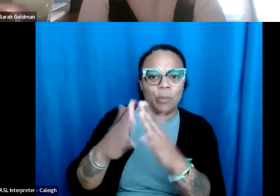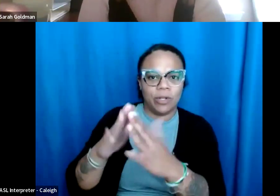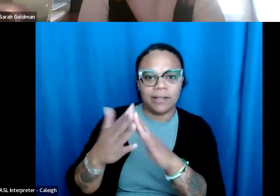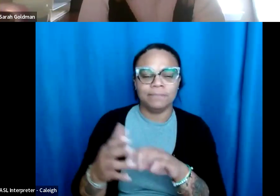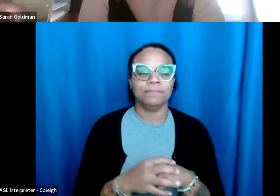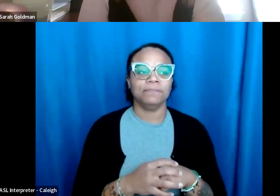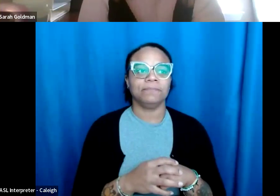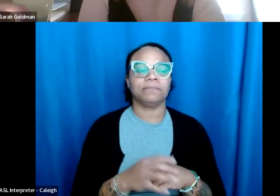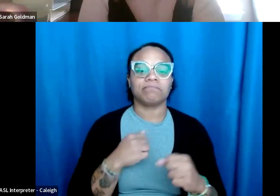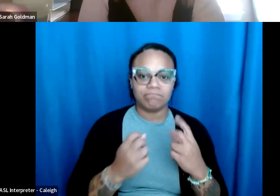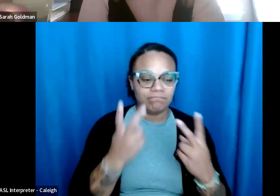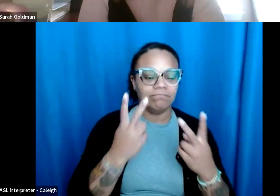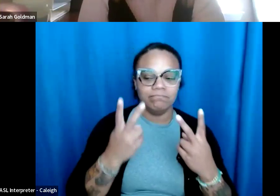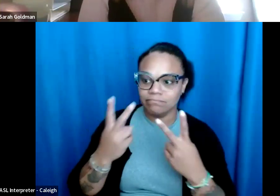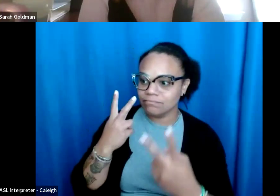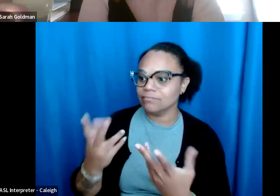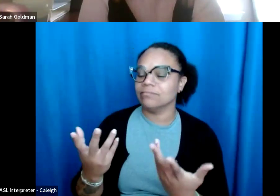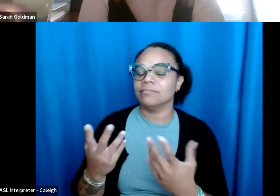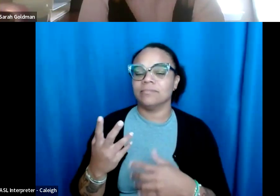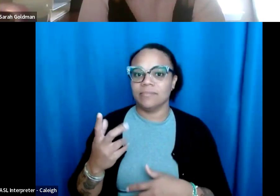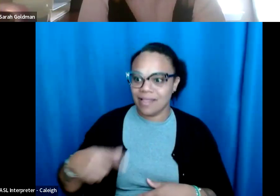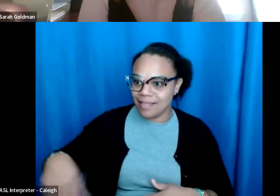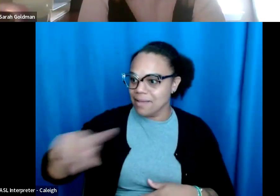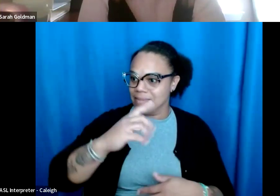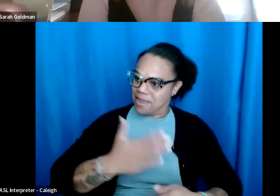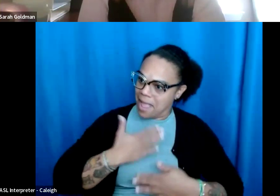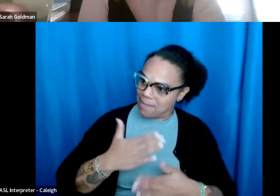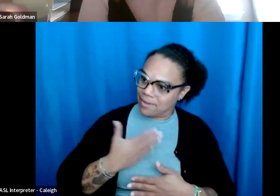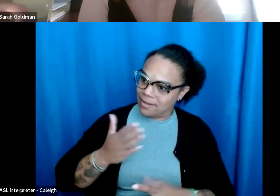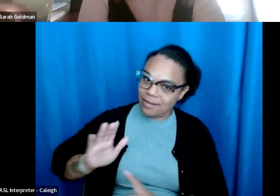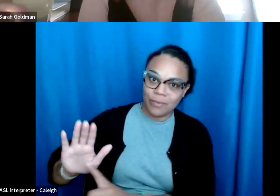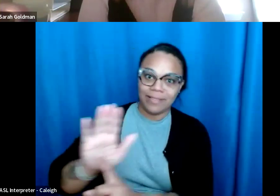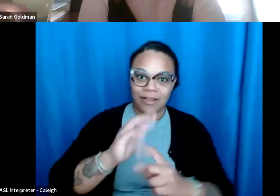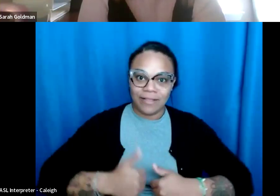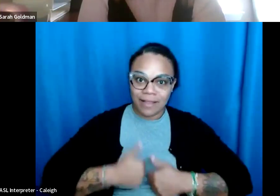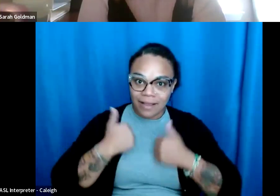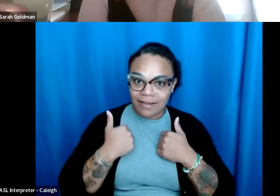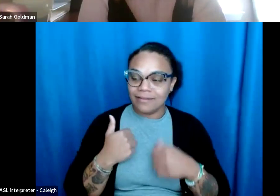to see them be happy with their lives, that they felt equal.